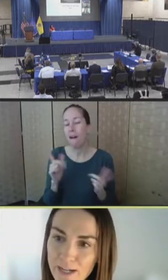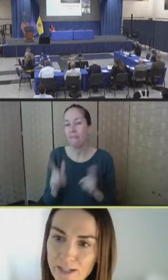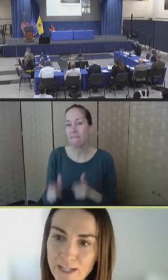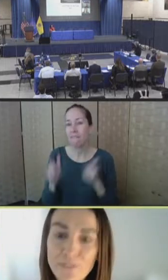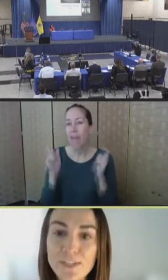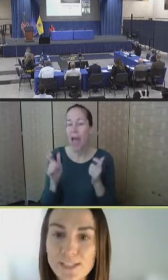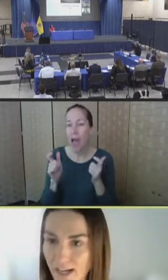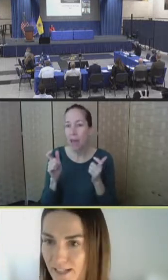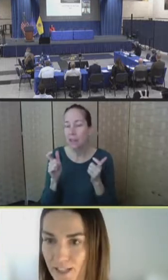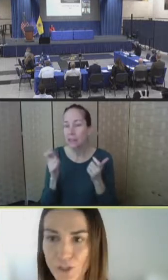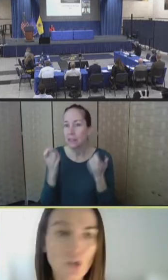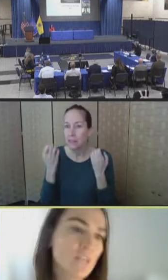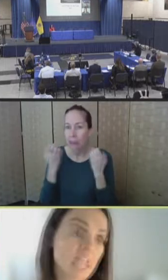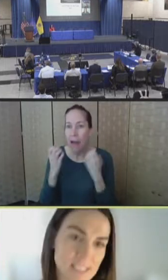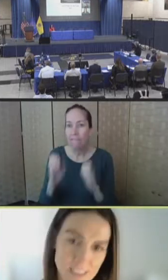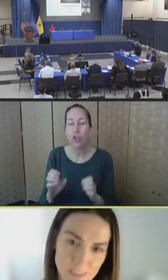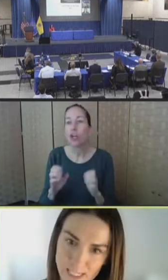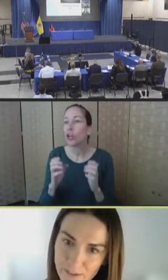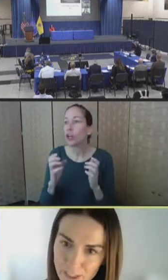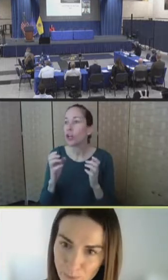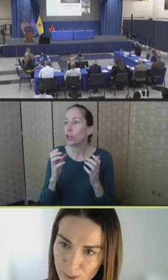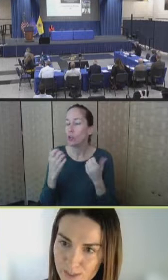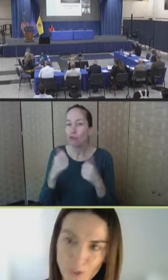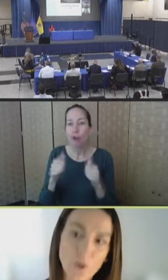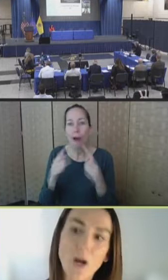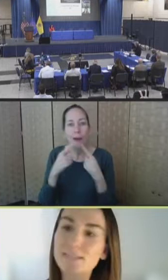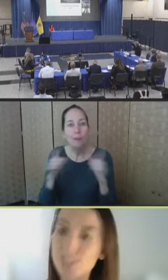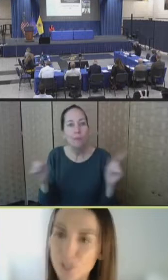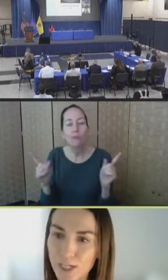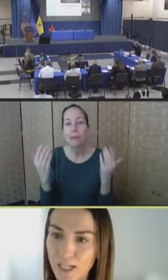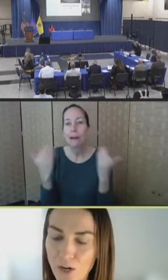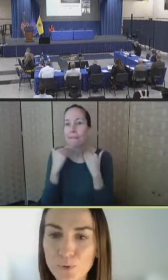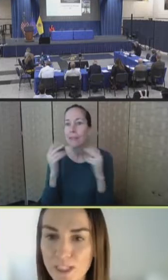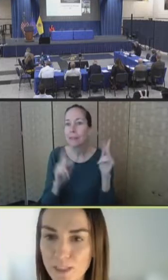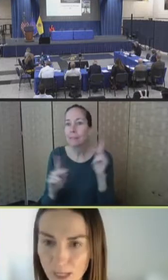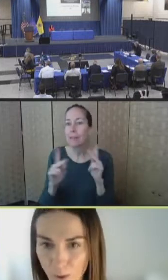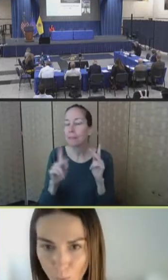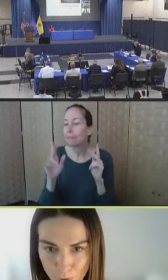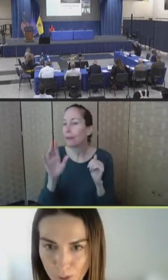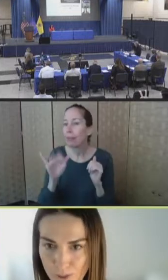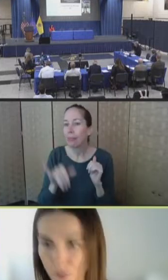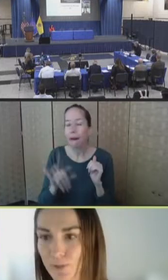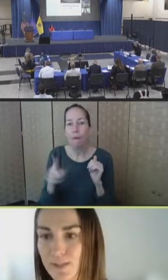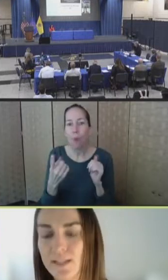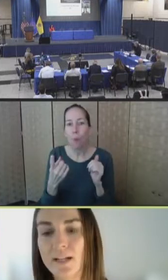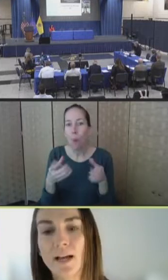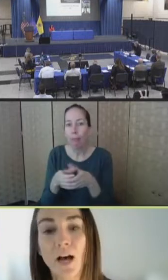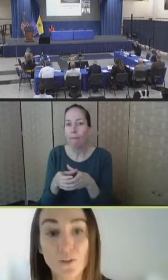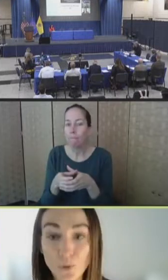emphasize that COVID-19 mortality was, you know, concentrated only among order adults. Of course,